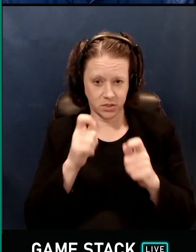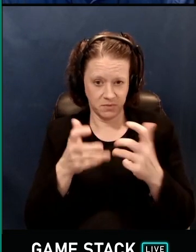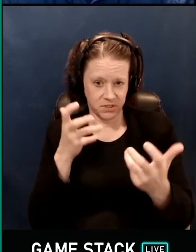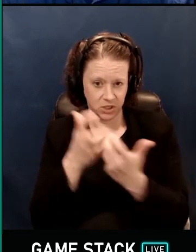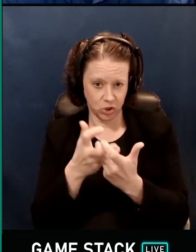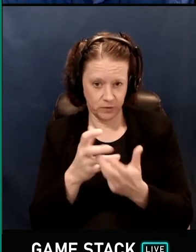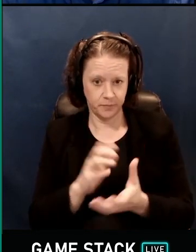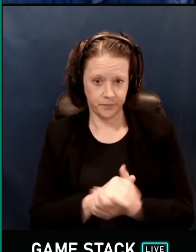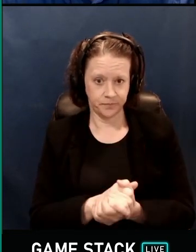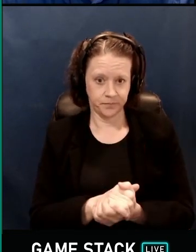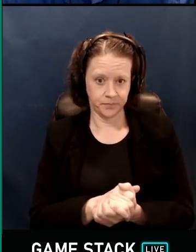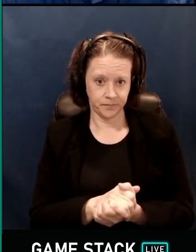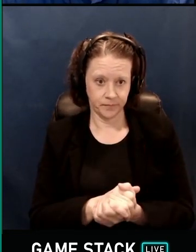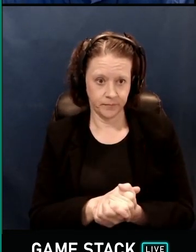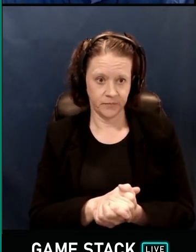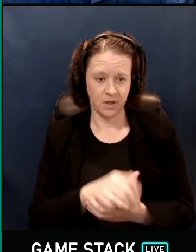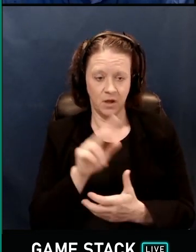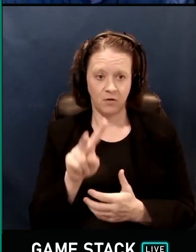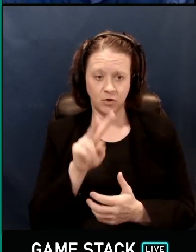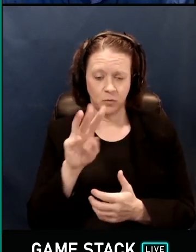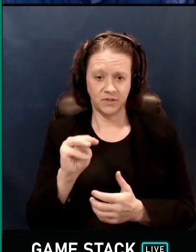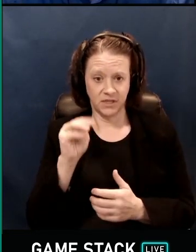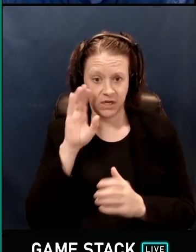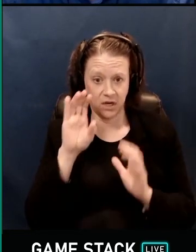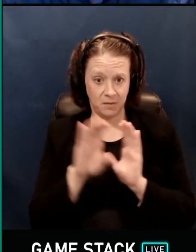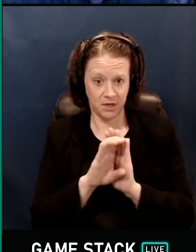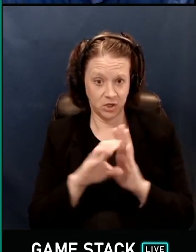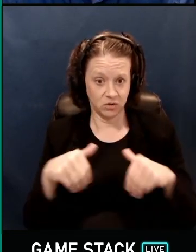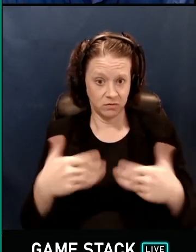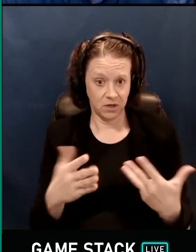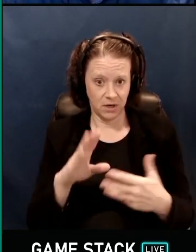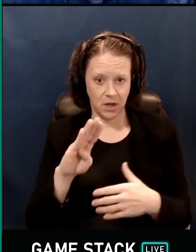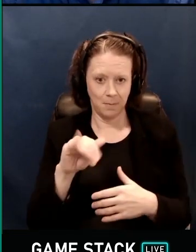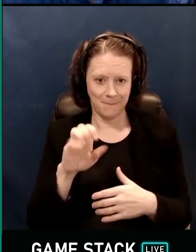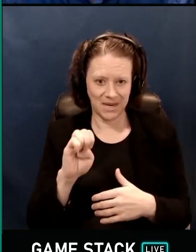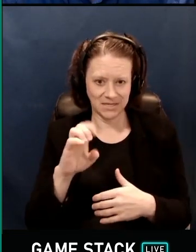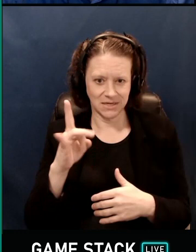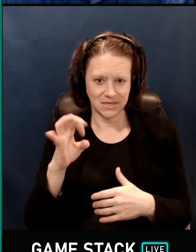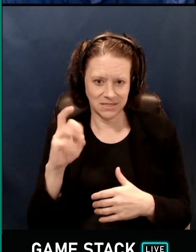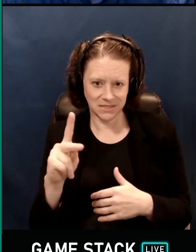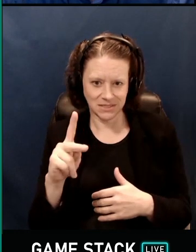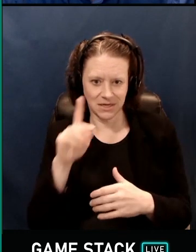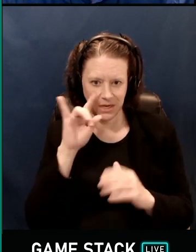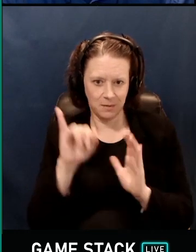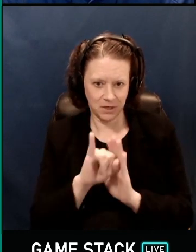A virtual machine image is the base disk image for newly created machines.